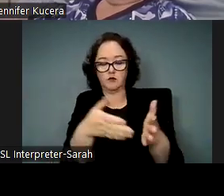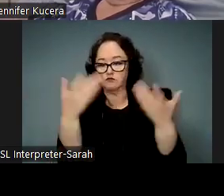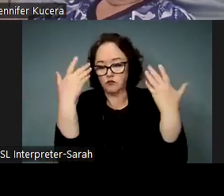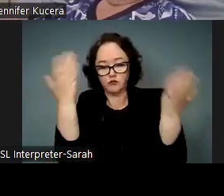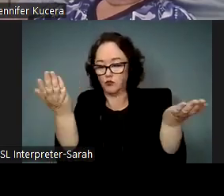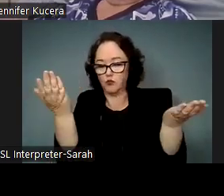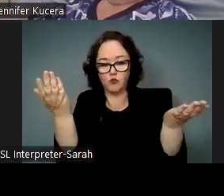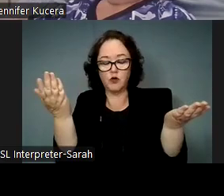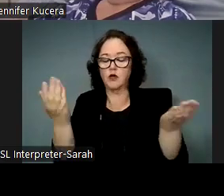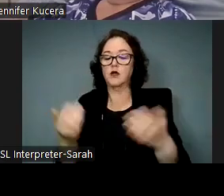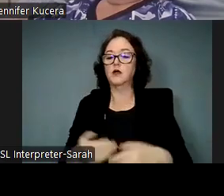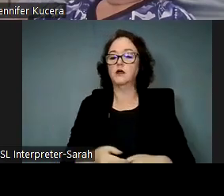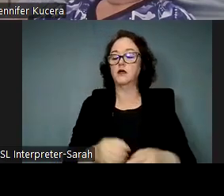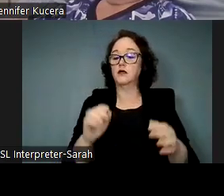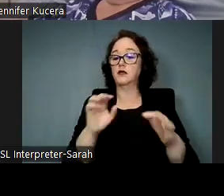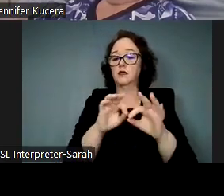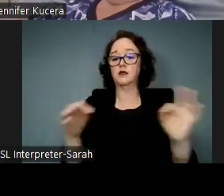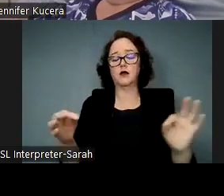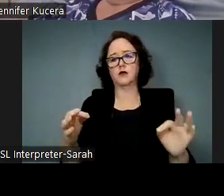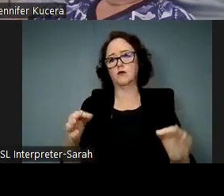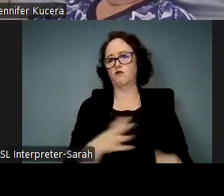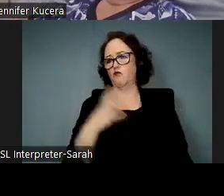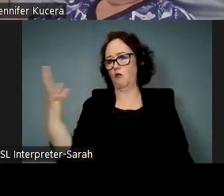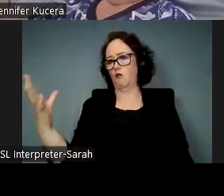language, so they're very difficult to understand and to